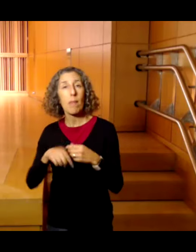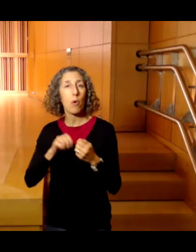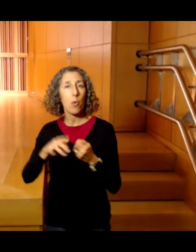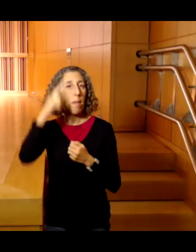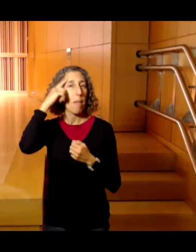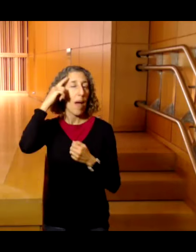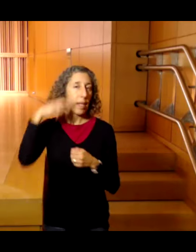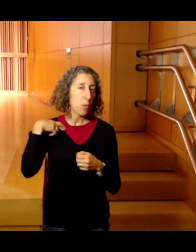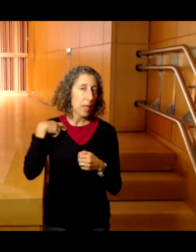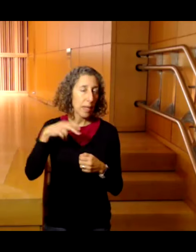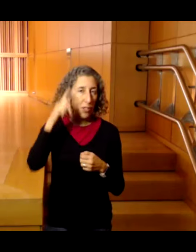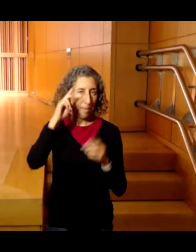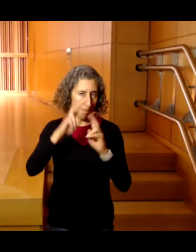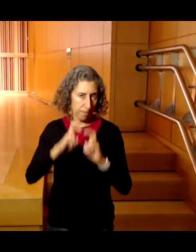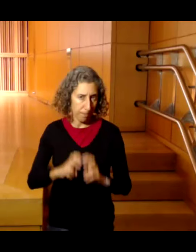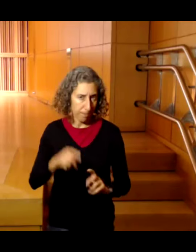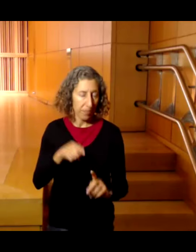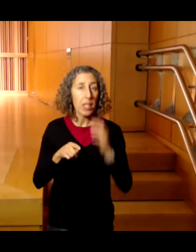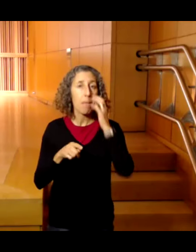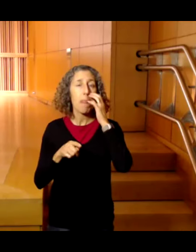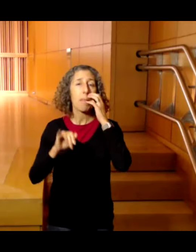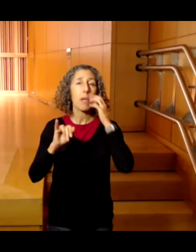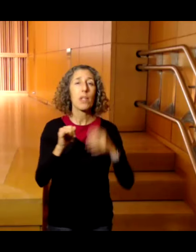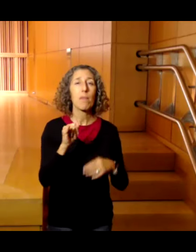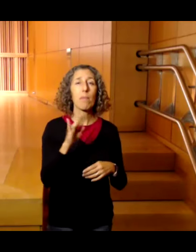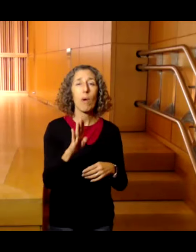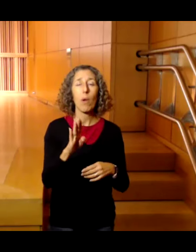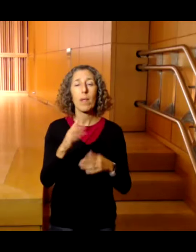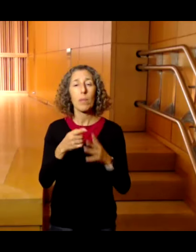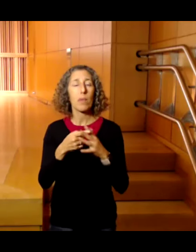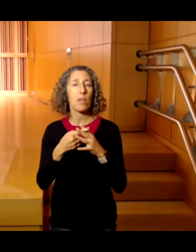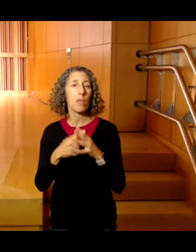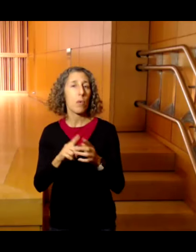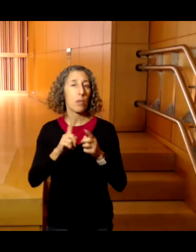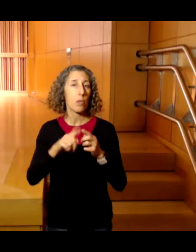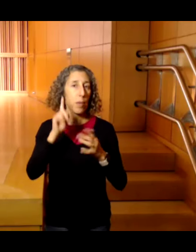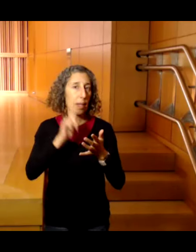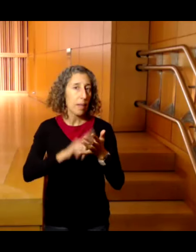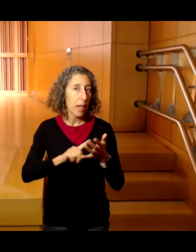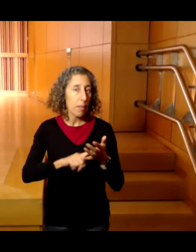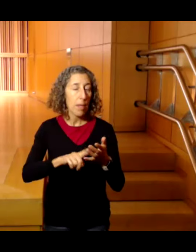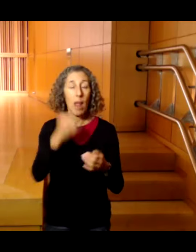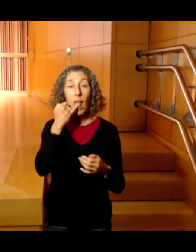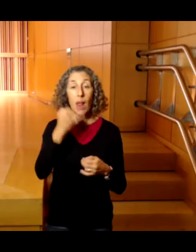Instead, I believe that what he was attempting was exactly the type of boundary crossing and genre-bending.